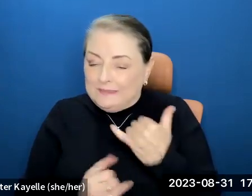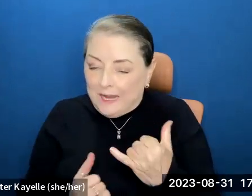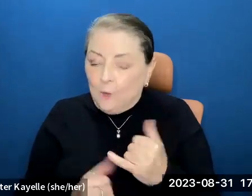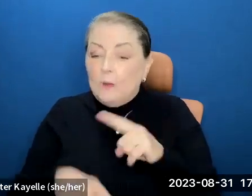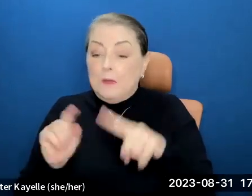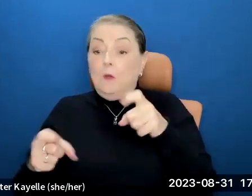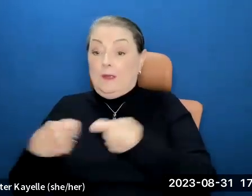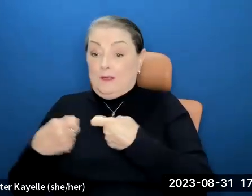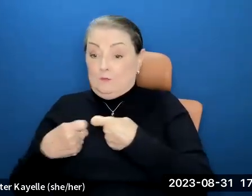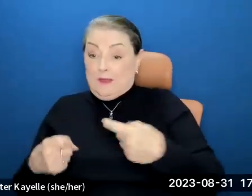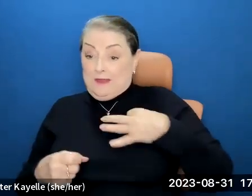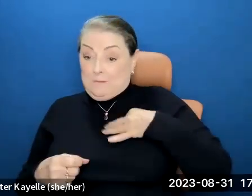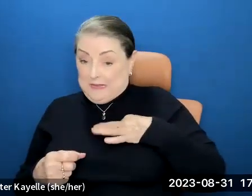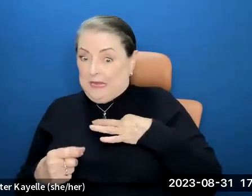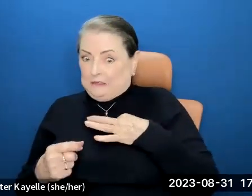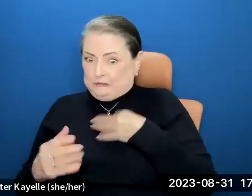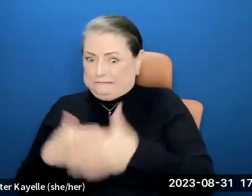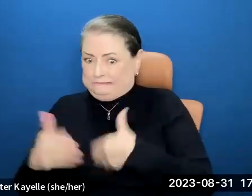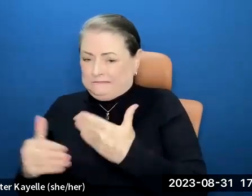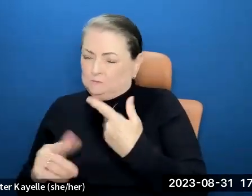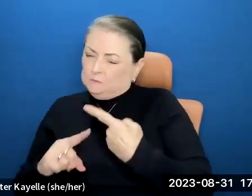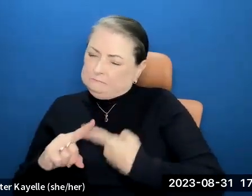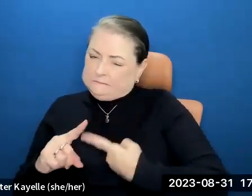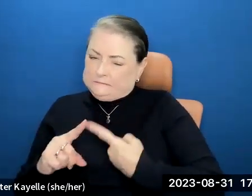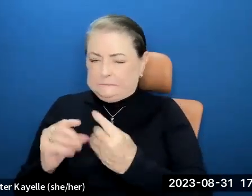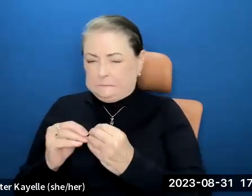electronic application uh maybe another month or so before that's going to actually be up and